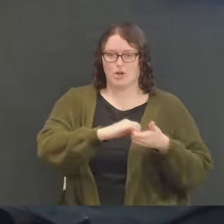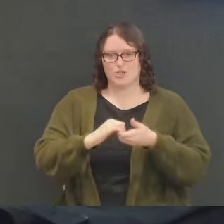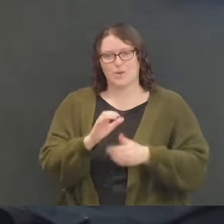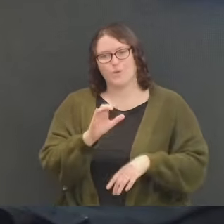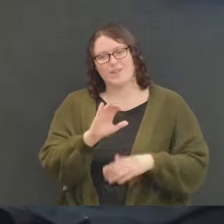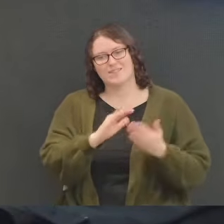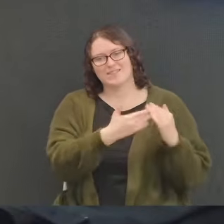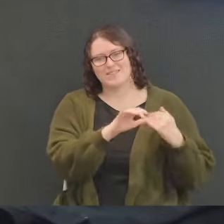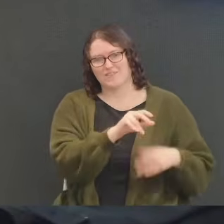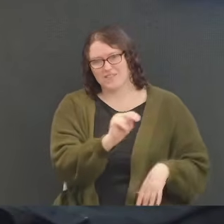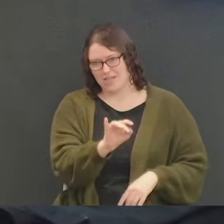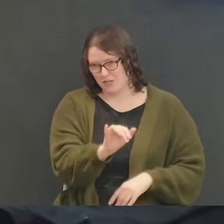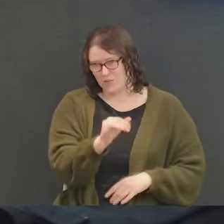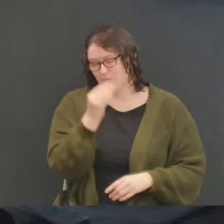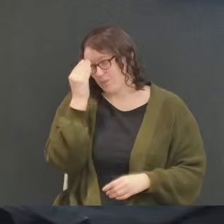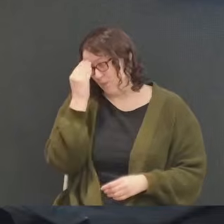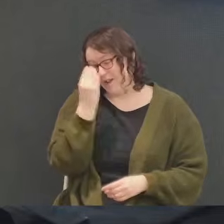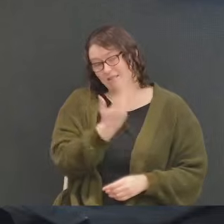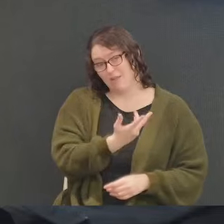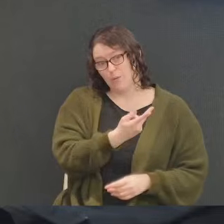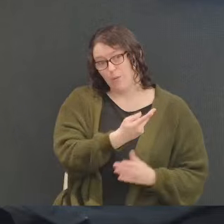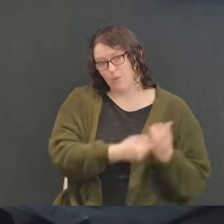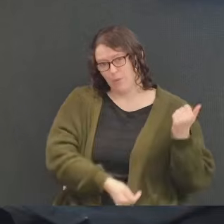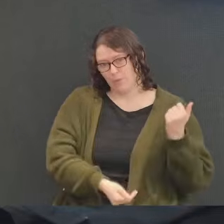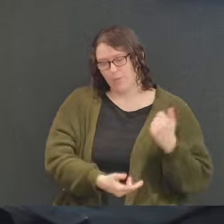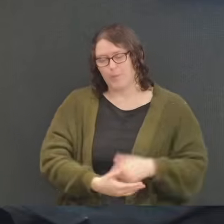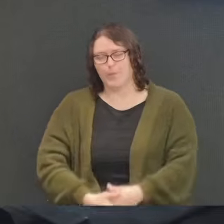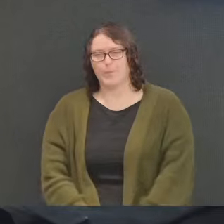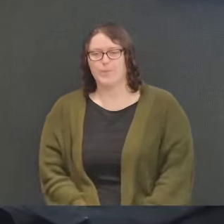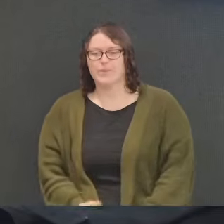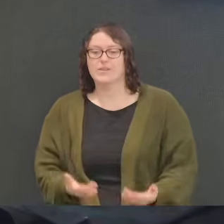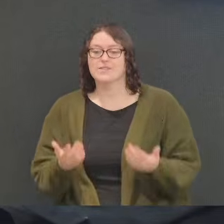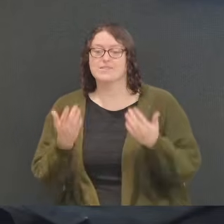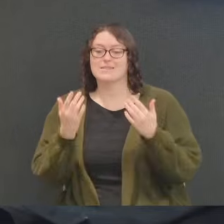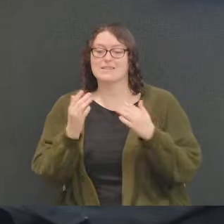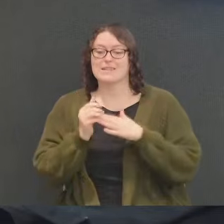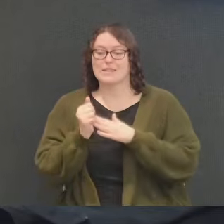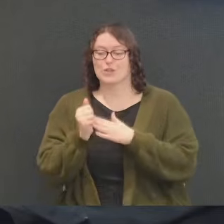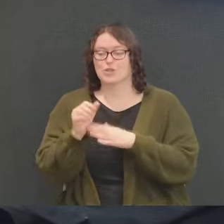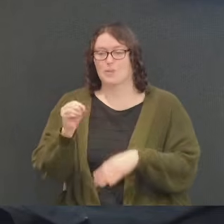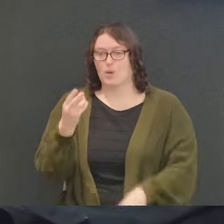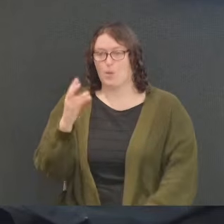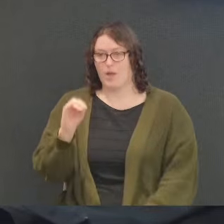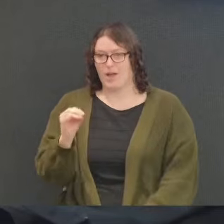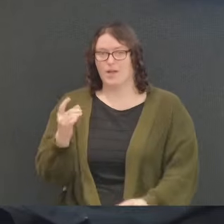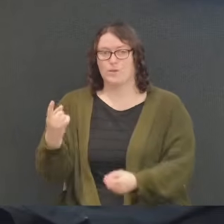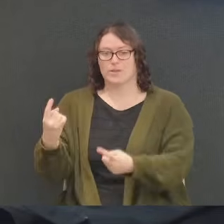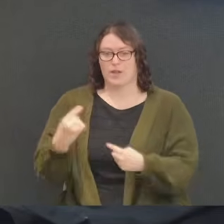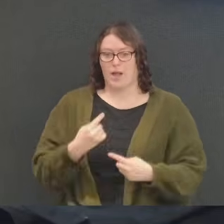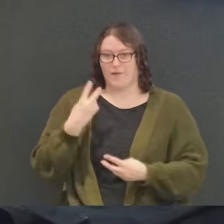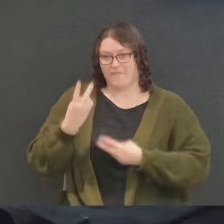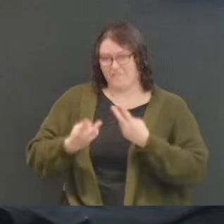on the radar for both of you. also, Leadership Ohio was down in Cincinnati over the weekend.